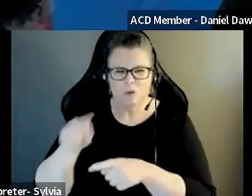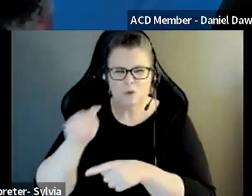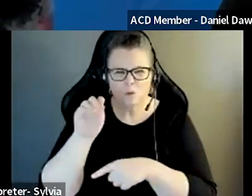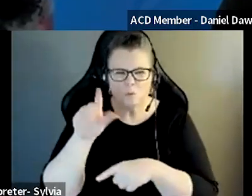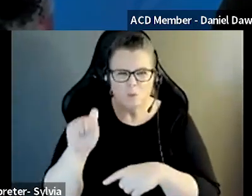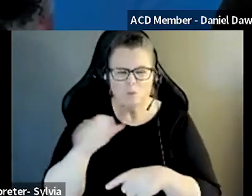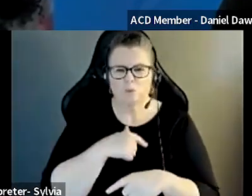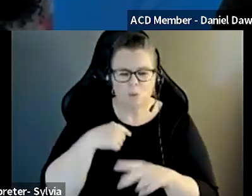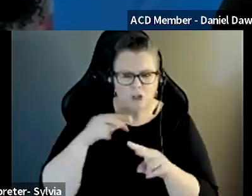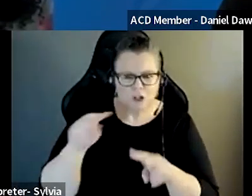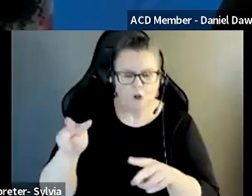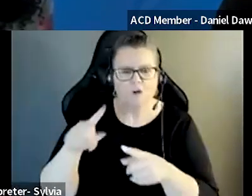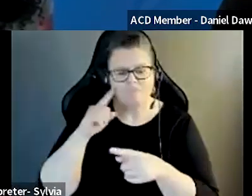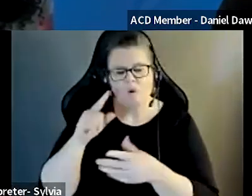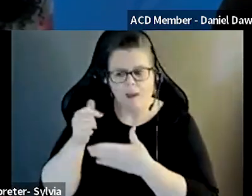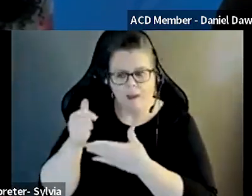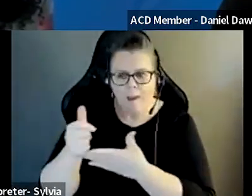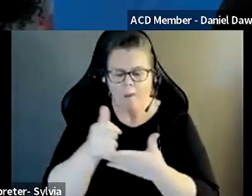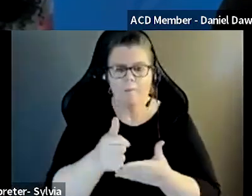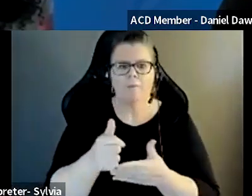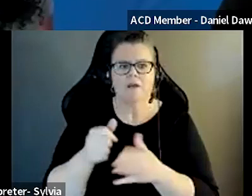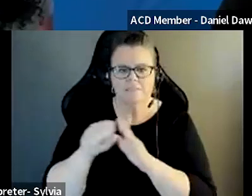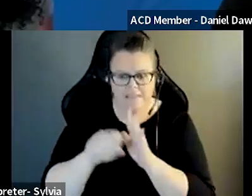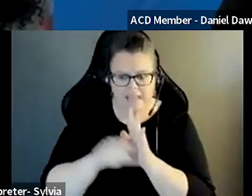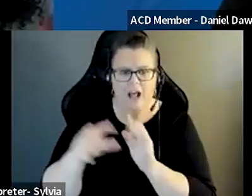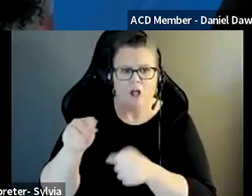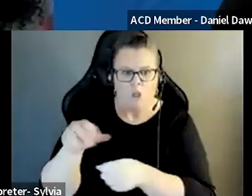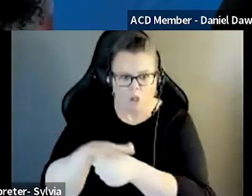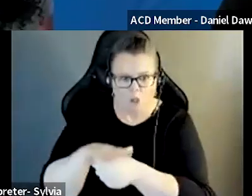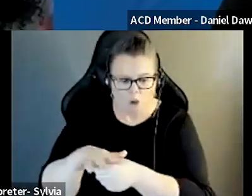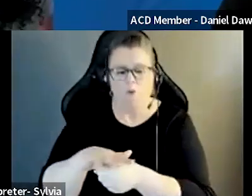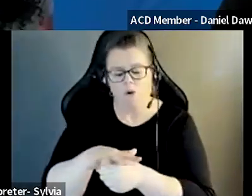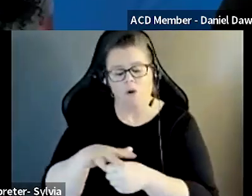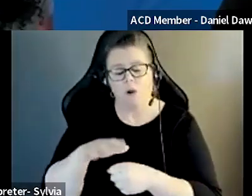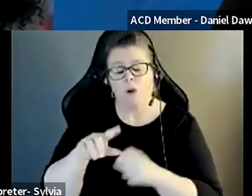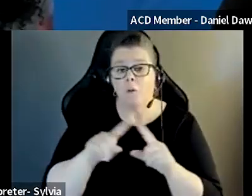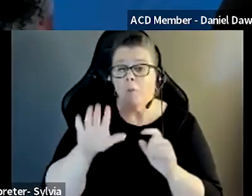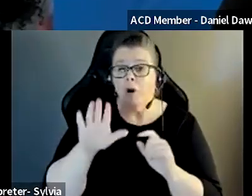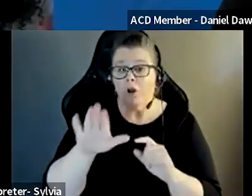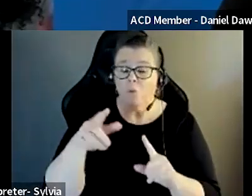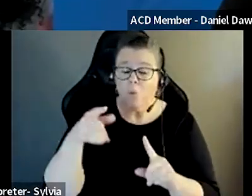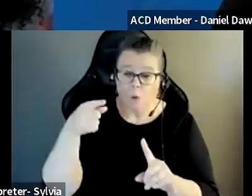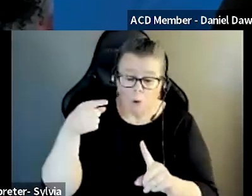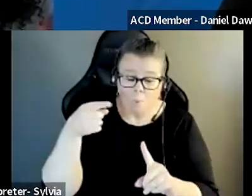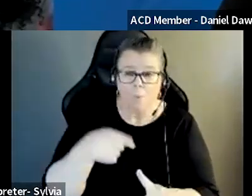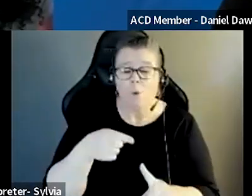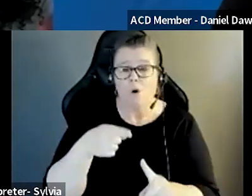and states with the work that they do to try and get at that. But to your point about inherent biases and the equity --